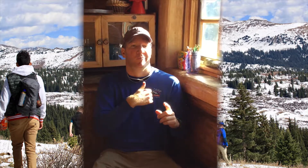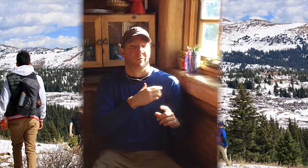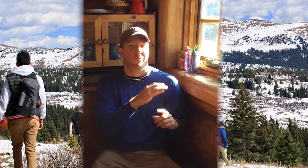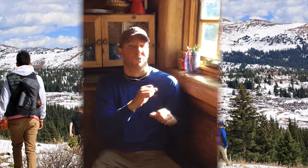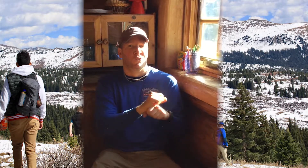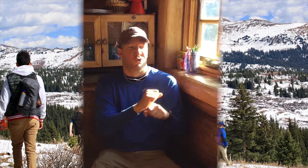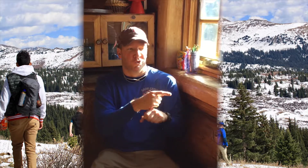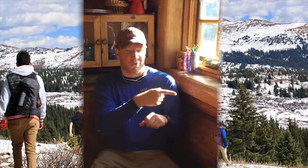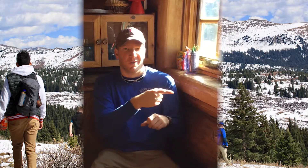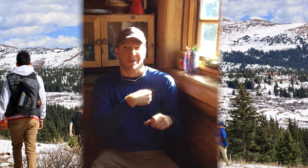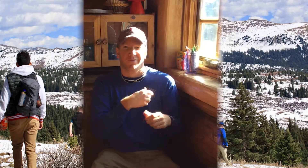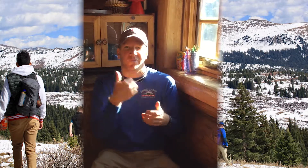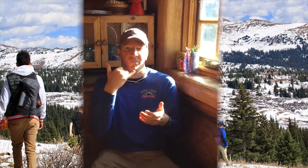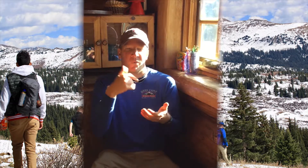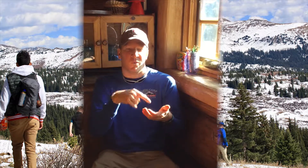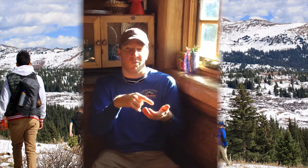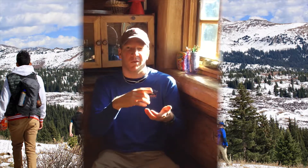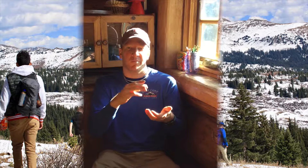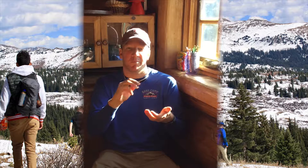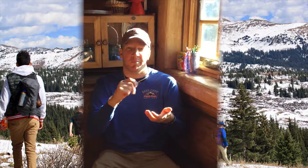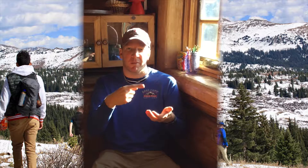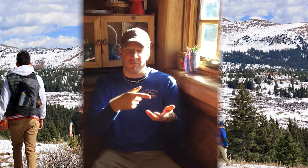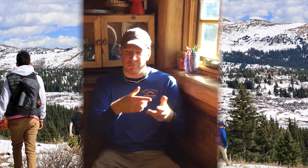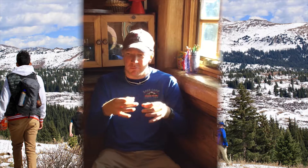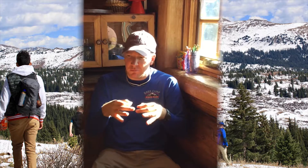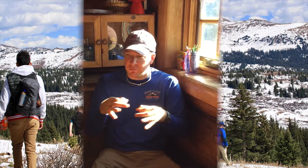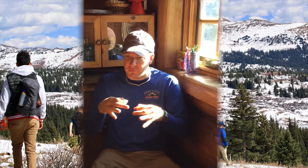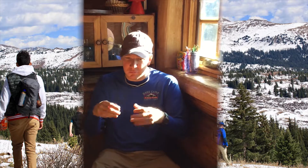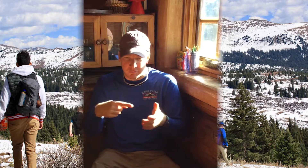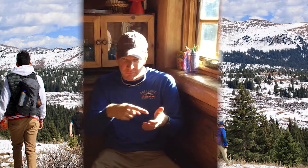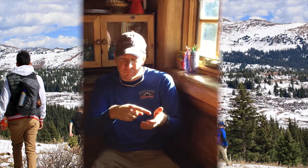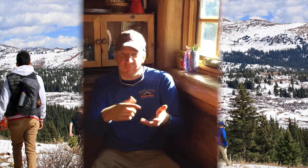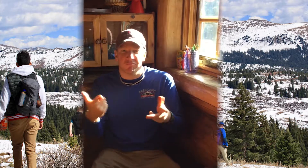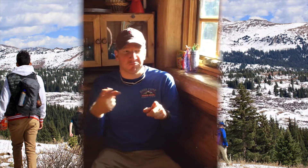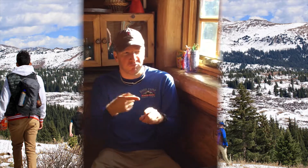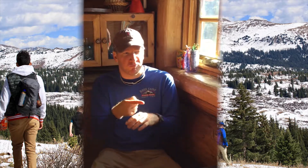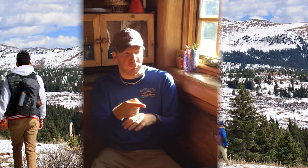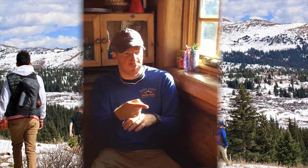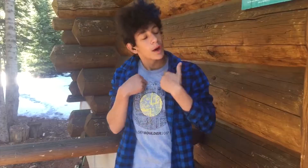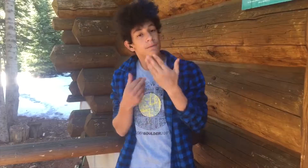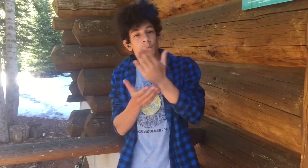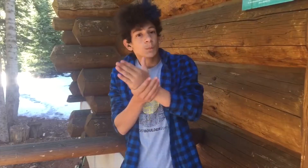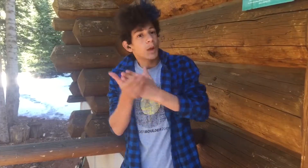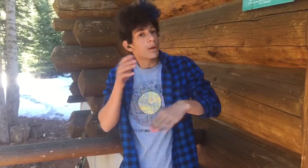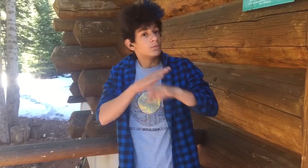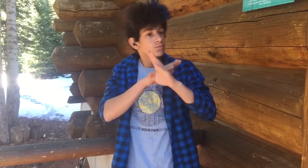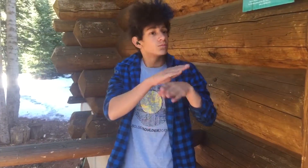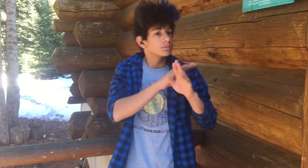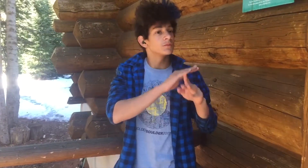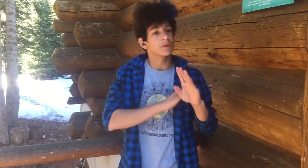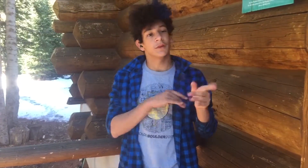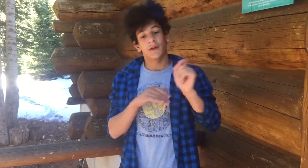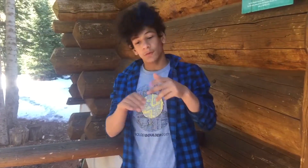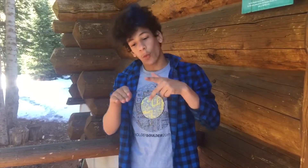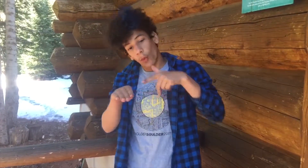Luckily, Max, my co-worker, had his cell phone with him. And we used a map on there to get back. Yeah, we had some barriers along the way.